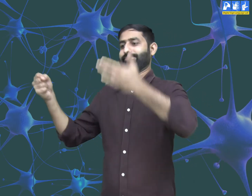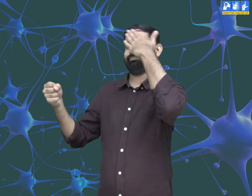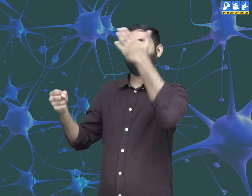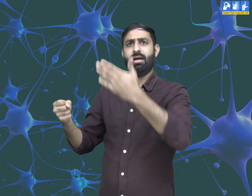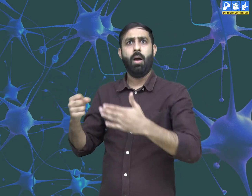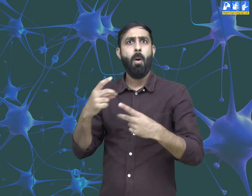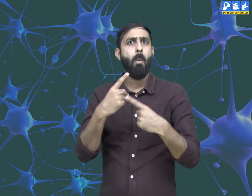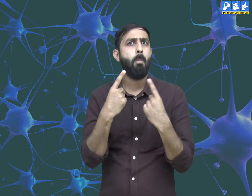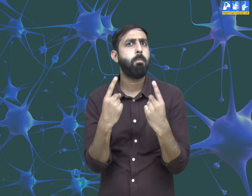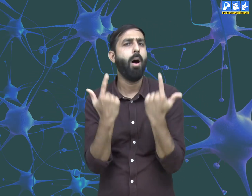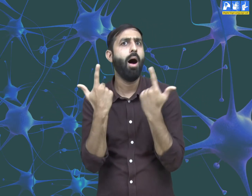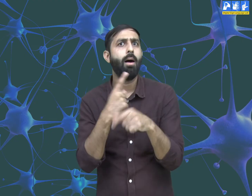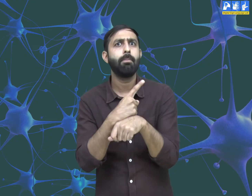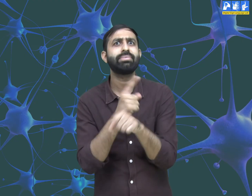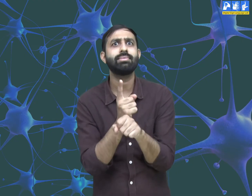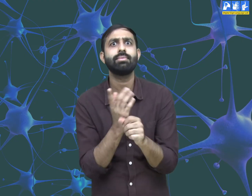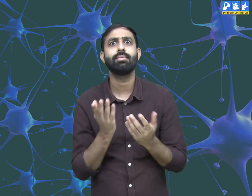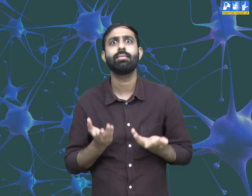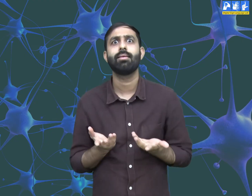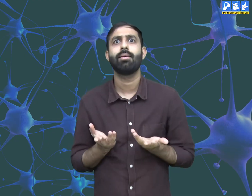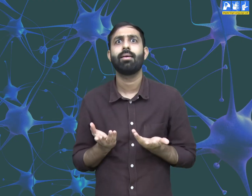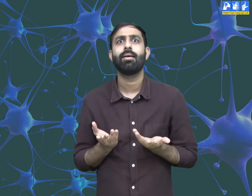This happens with the help of sensory neurons.